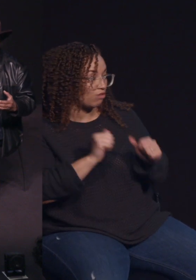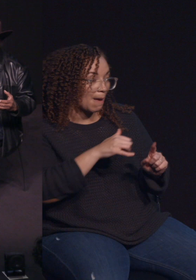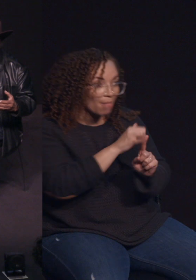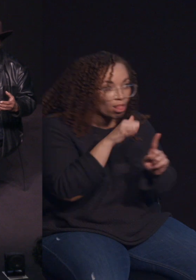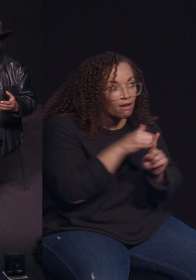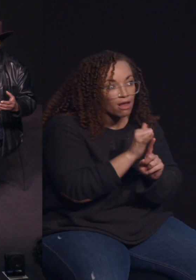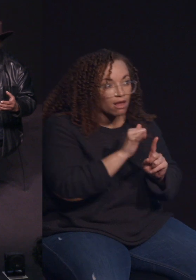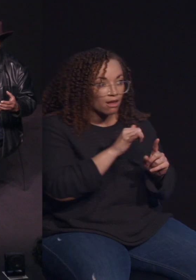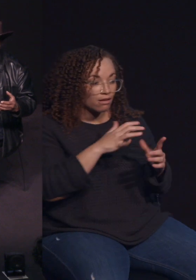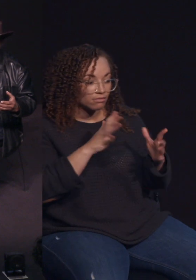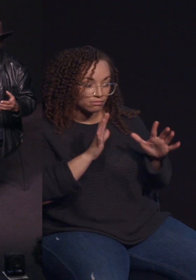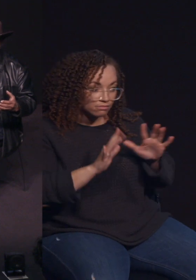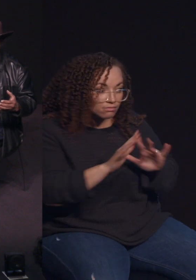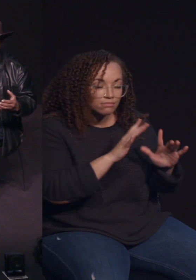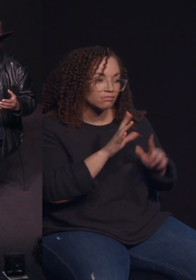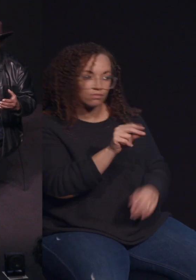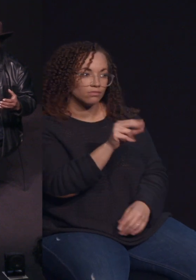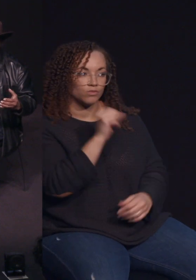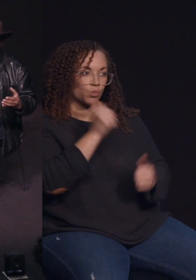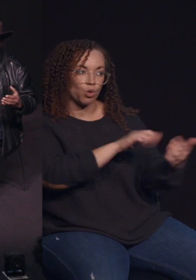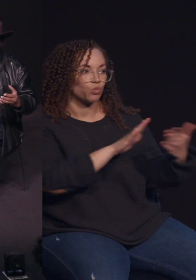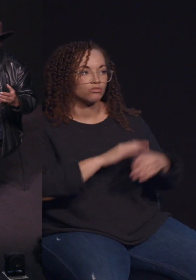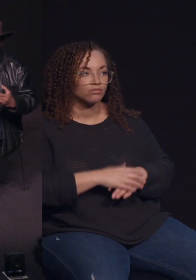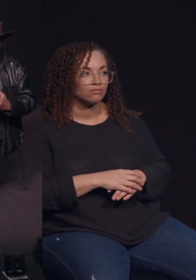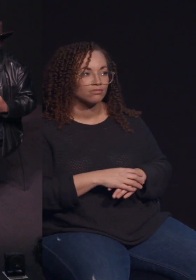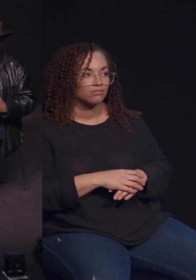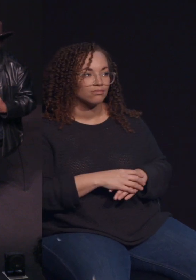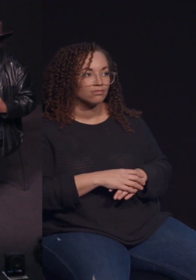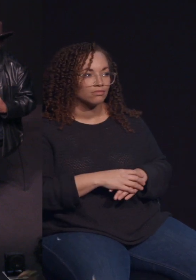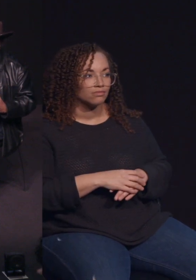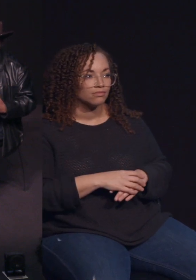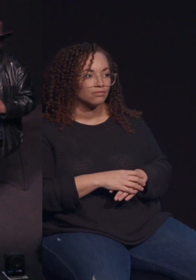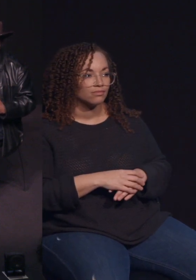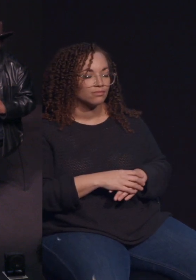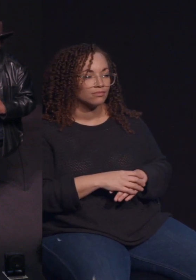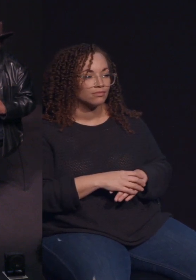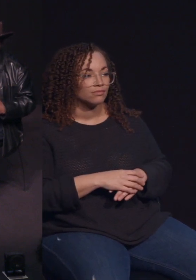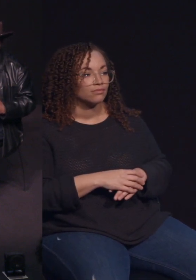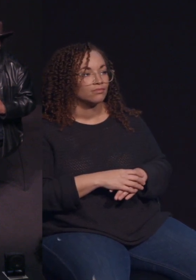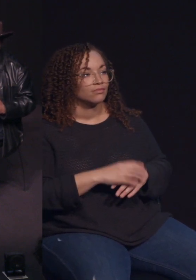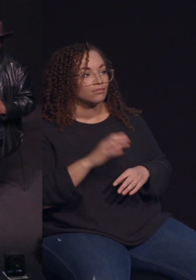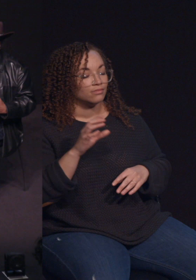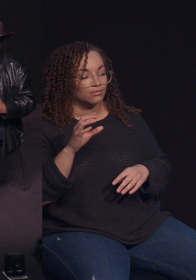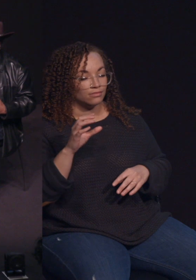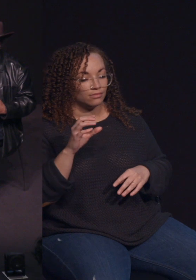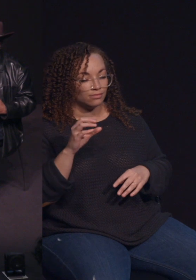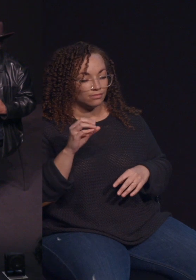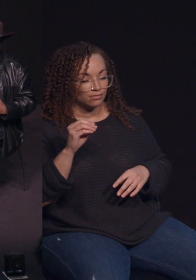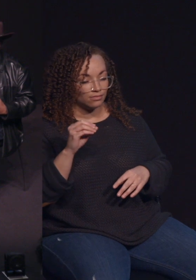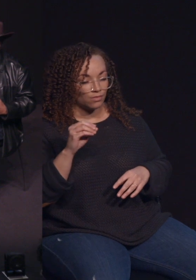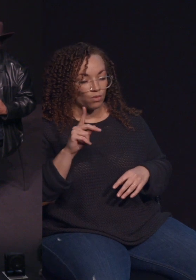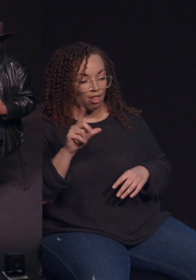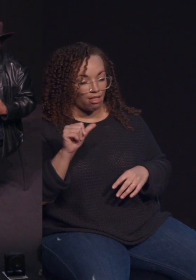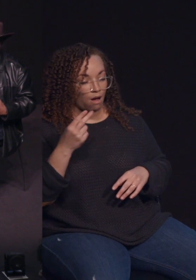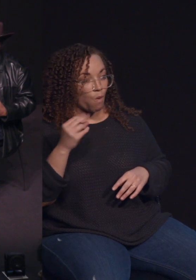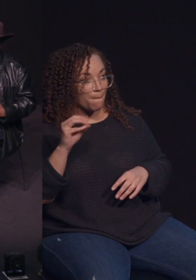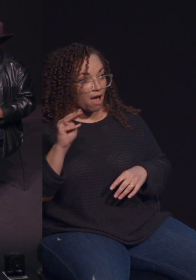Night Riders, they didn't come to Texas, to Oklahoma when we left there, when he left there. They didn't come because, you know,